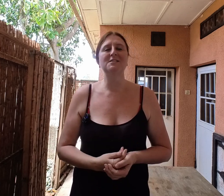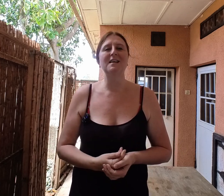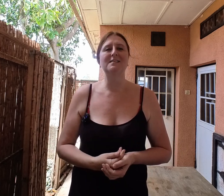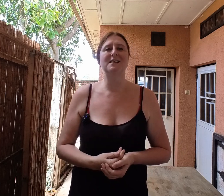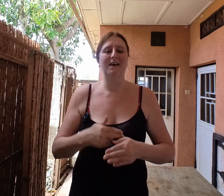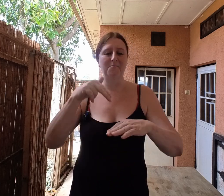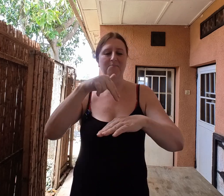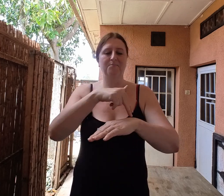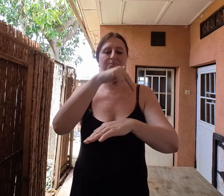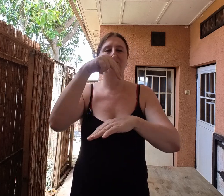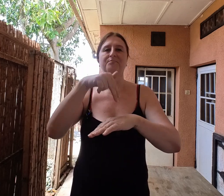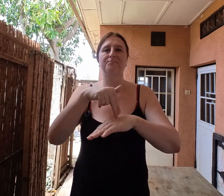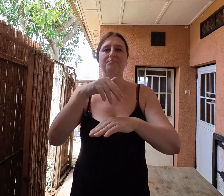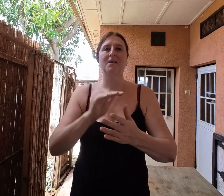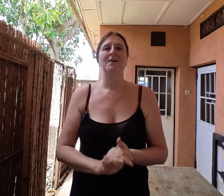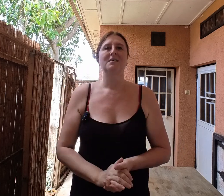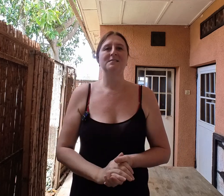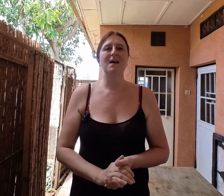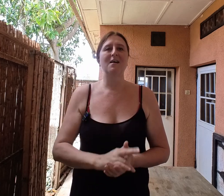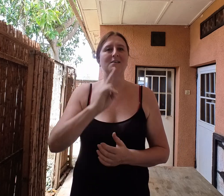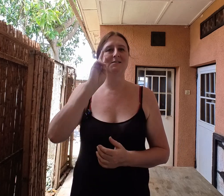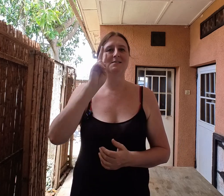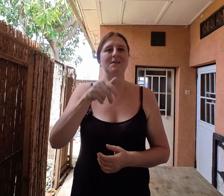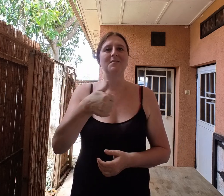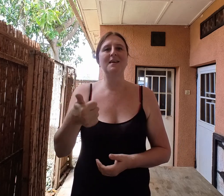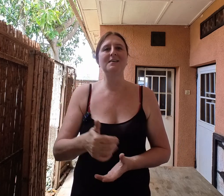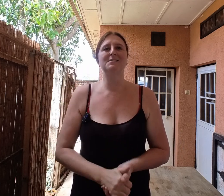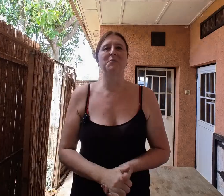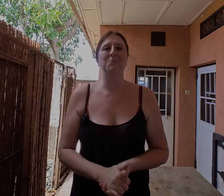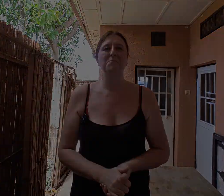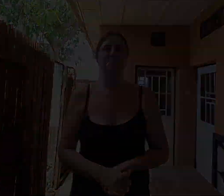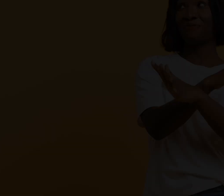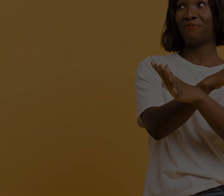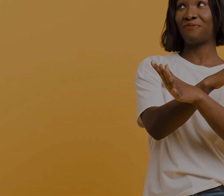your nationality. So, I shall see you in the next one.